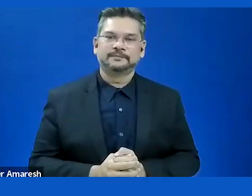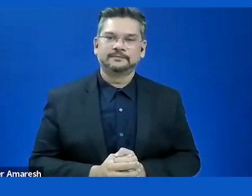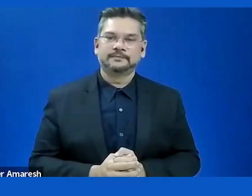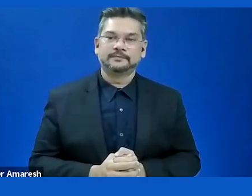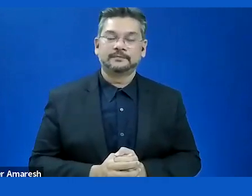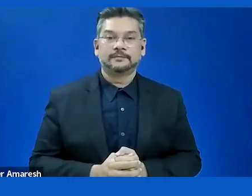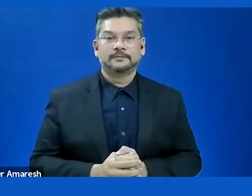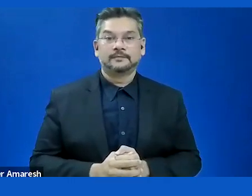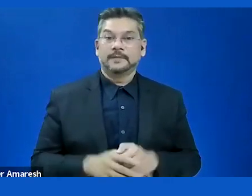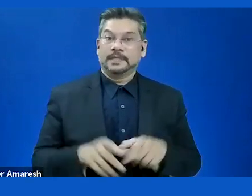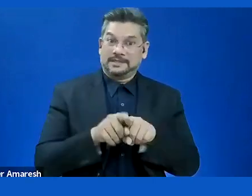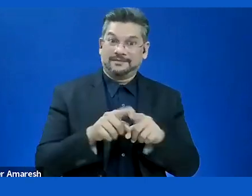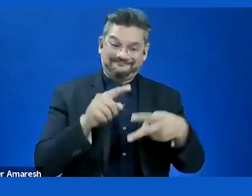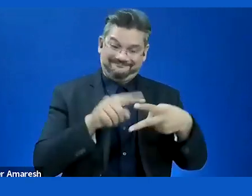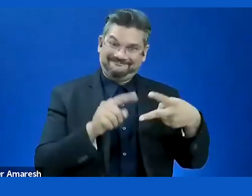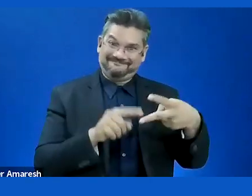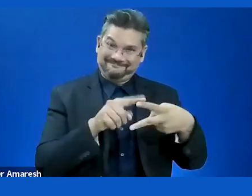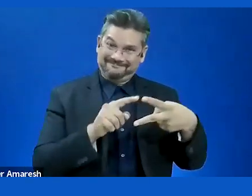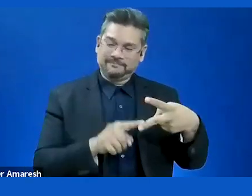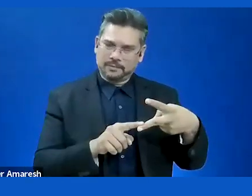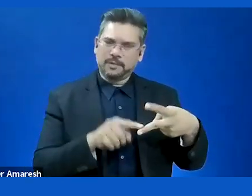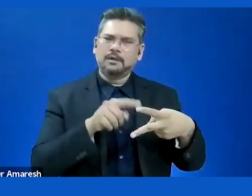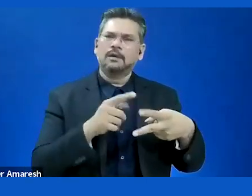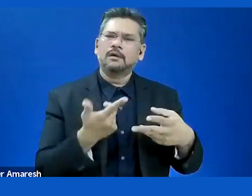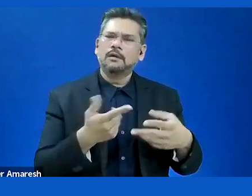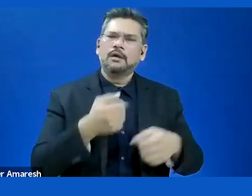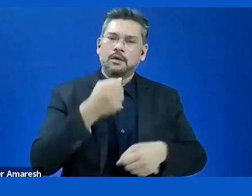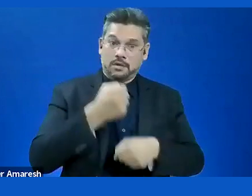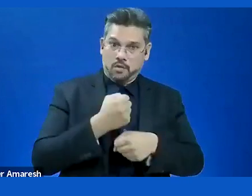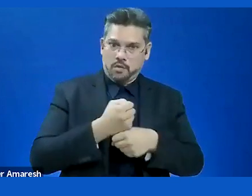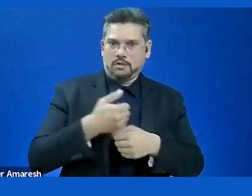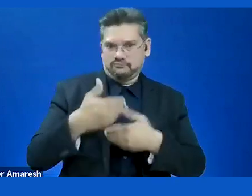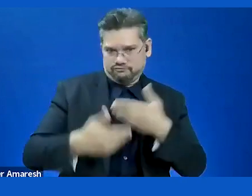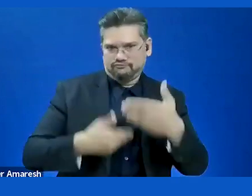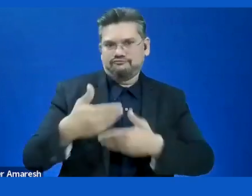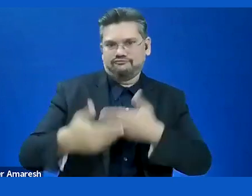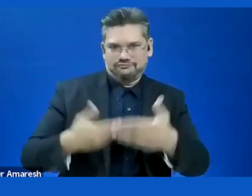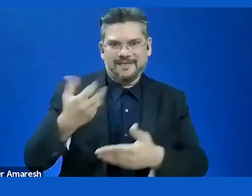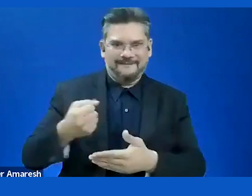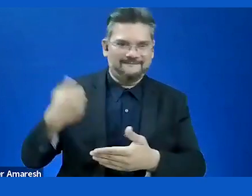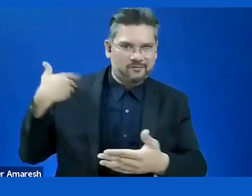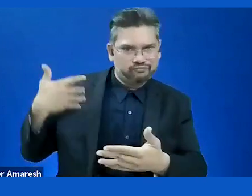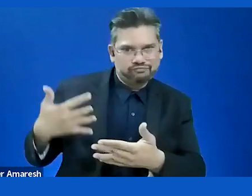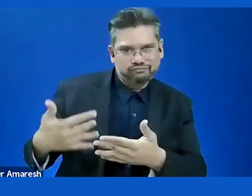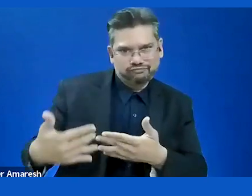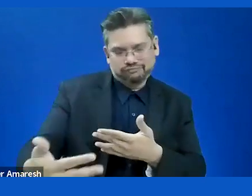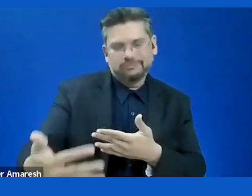the work is going on, ongoing for the underlying standard. And harmonizing the